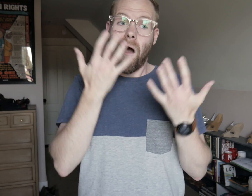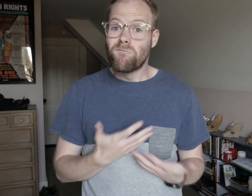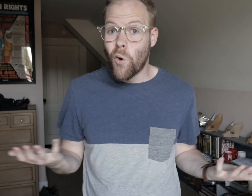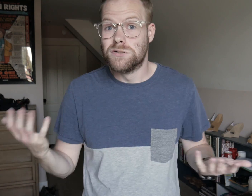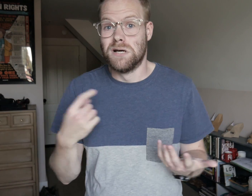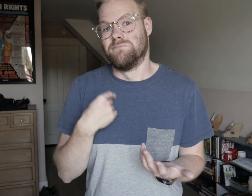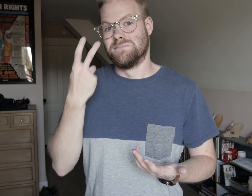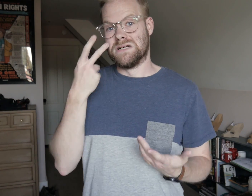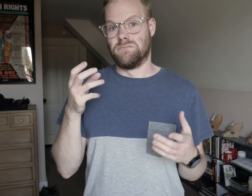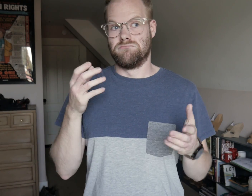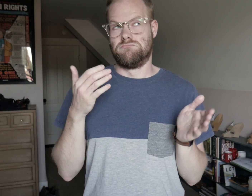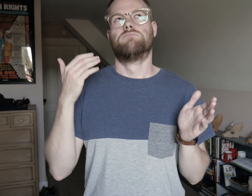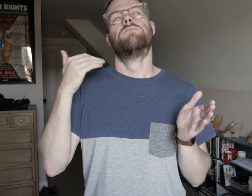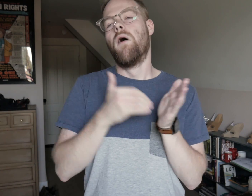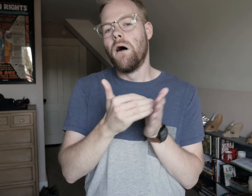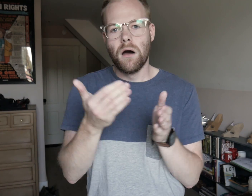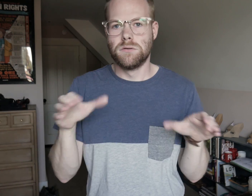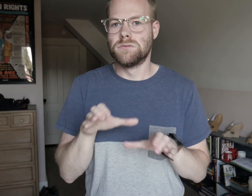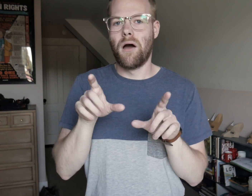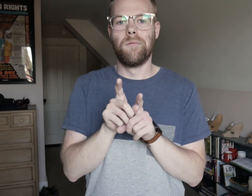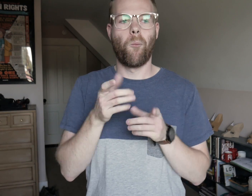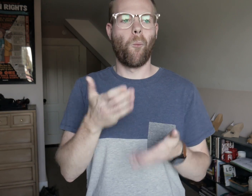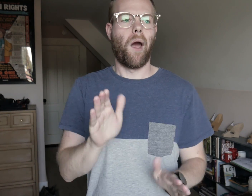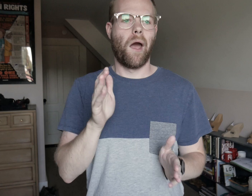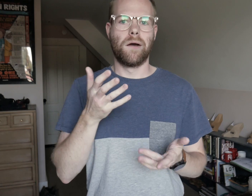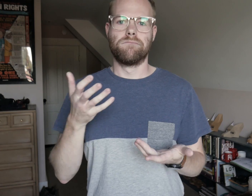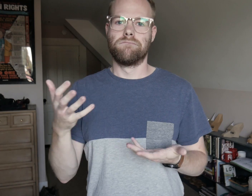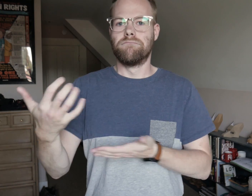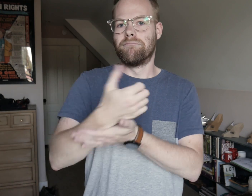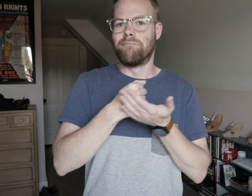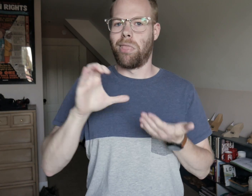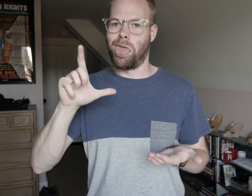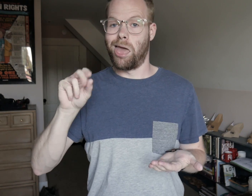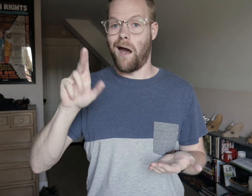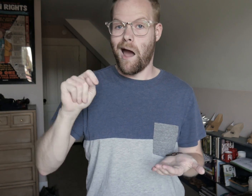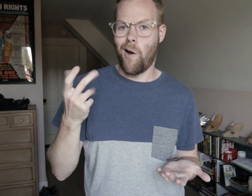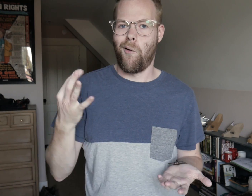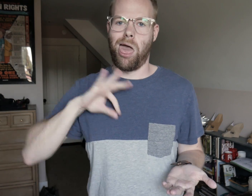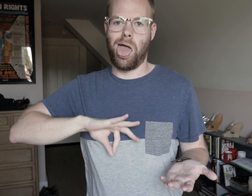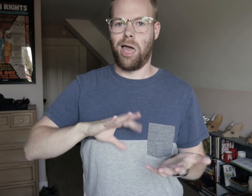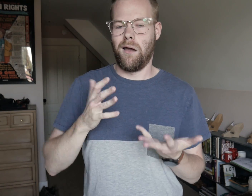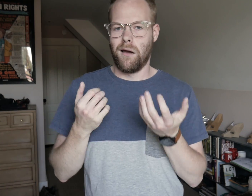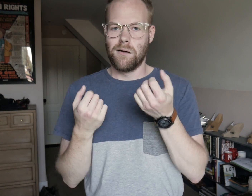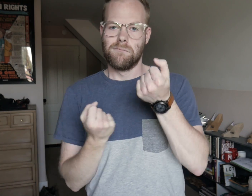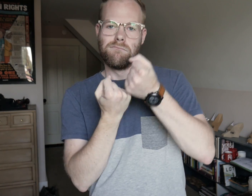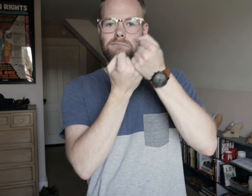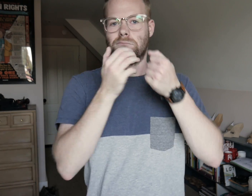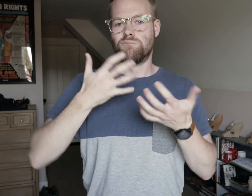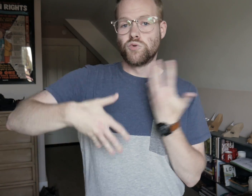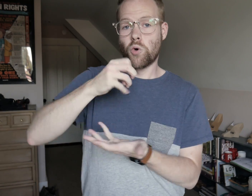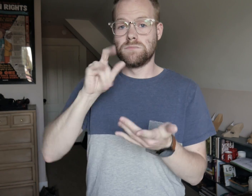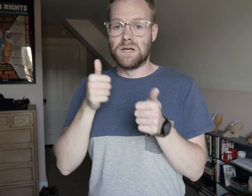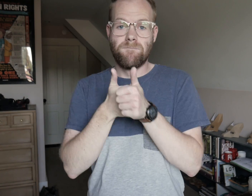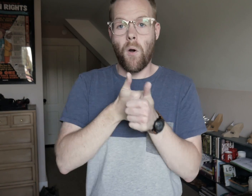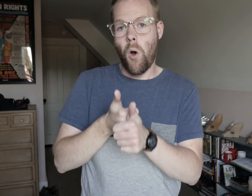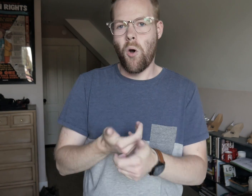Unfortunately, I’ve seen it too often done as a way to get clout, or bump up their social media following.